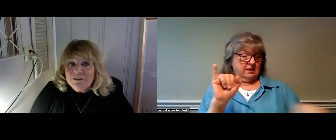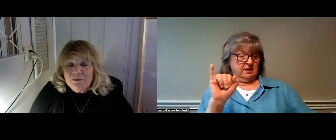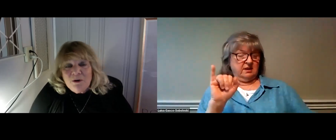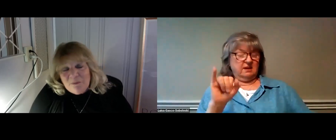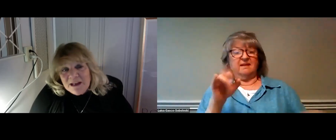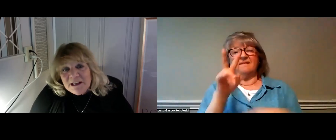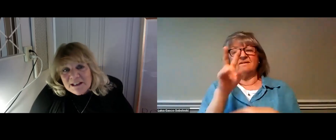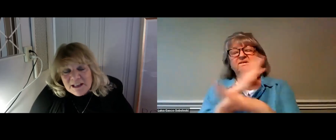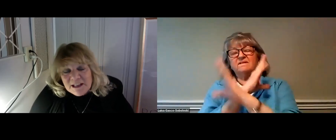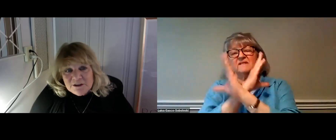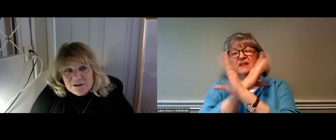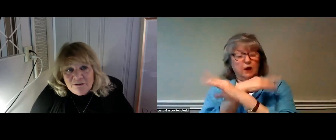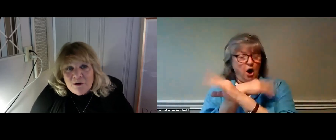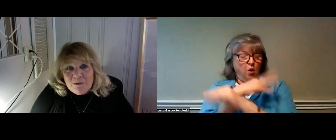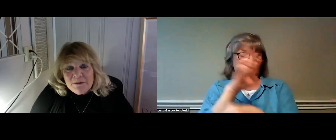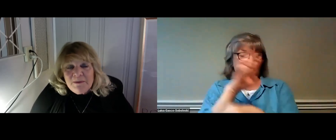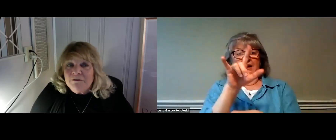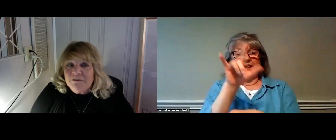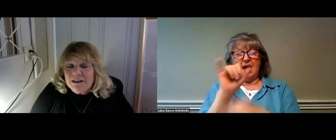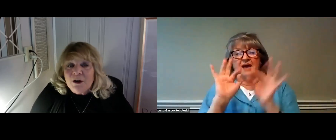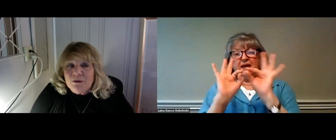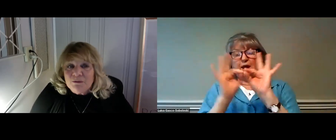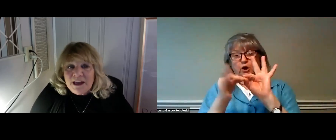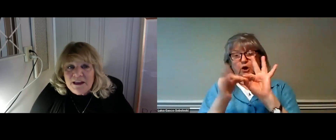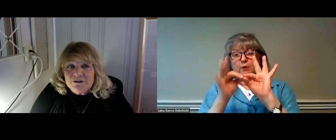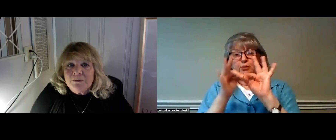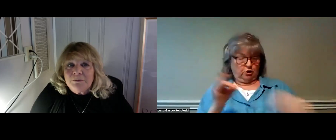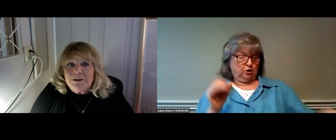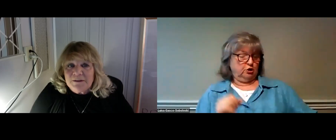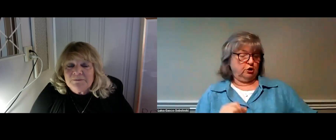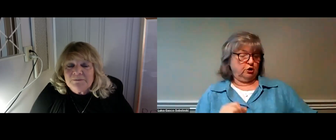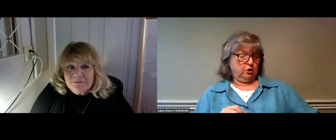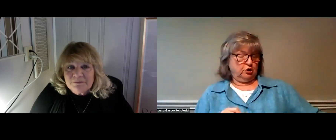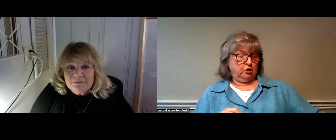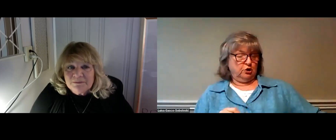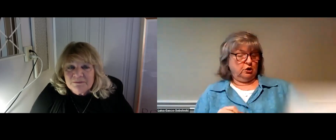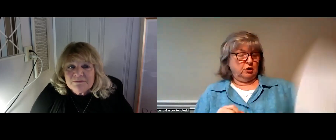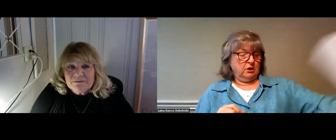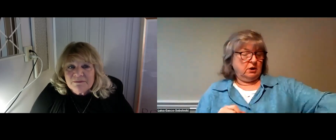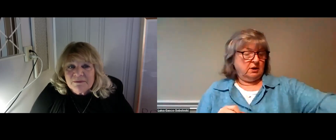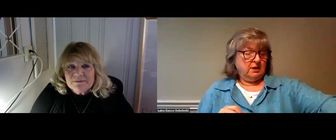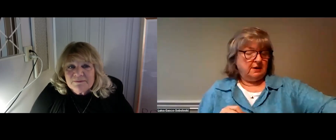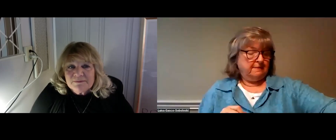Now if you won't mind I'd like to talk for a moment about Video Relay Interpreting.